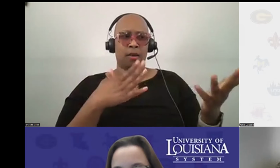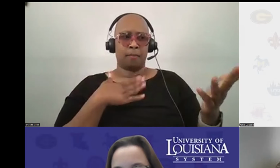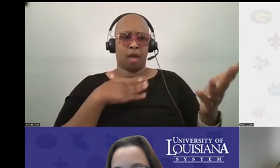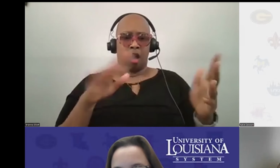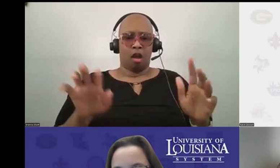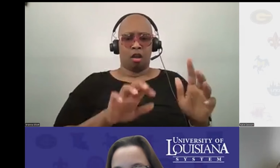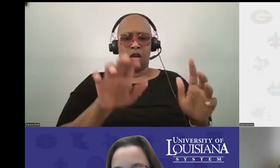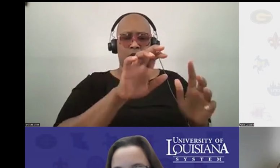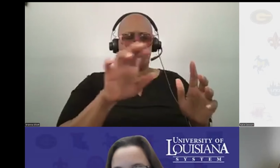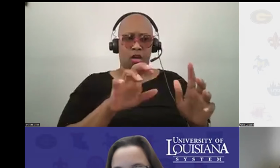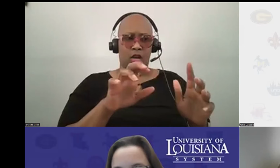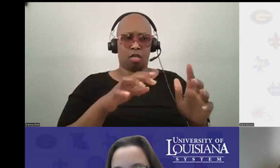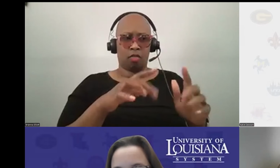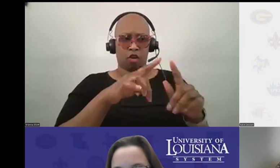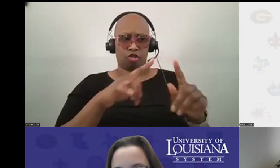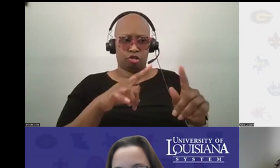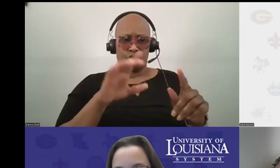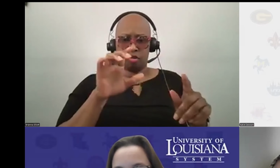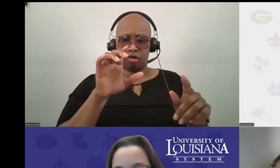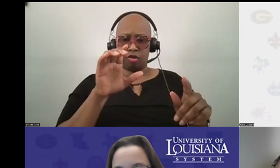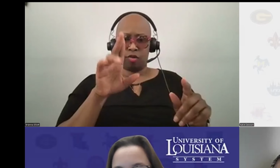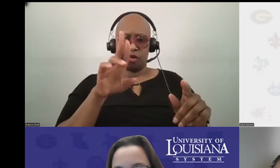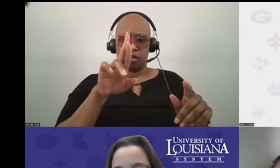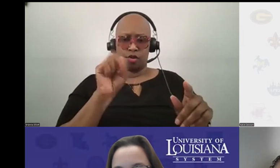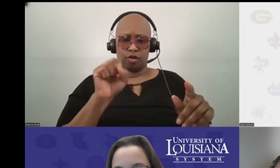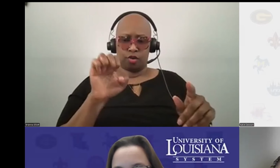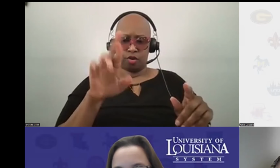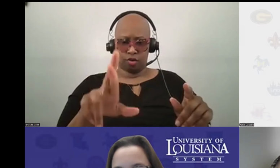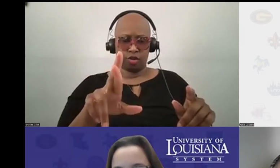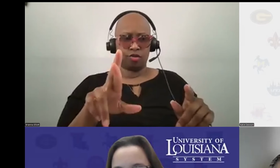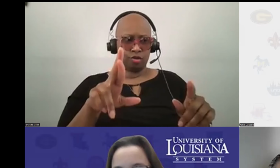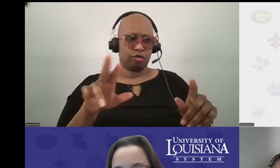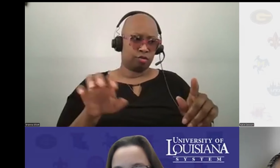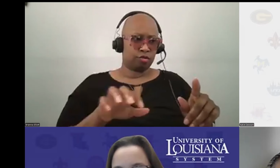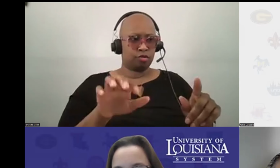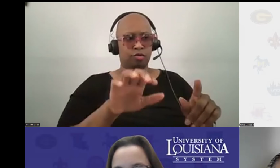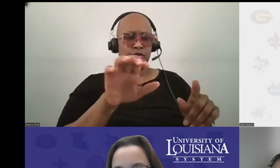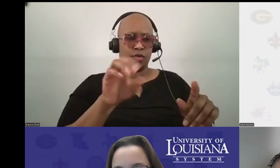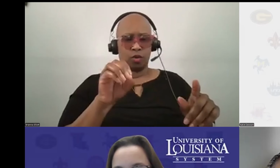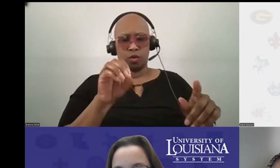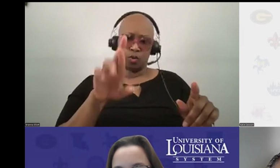I'm not exactly sure how to make that. I mean, you know, yeah, I can put in closed captions,